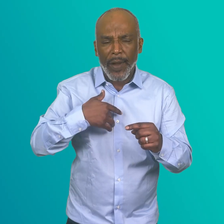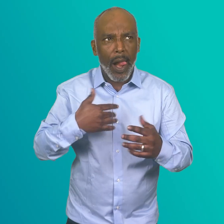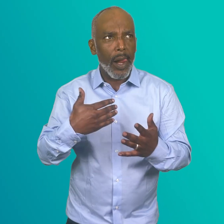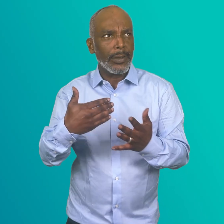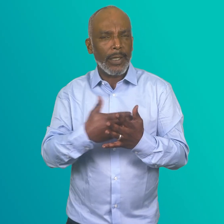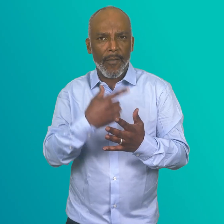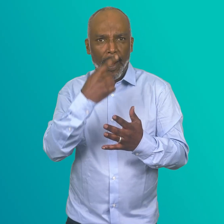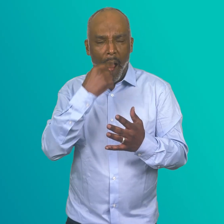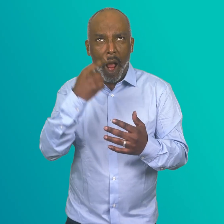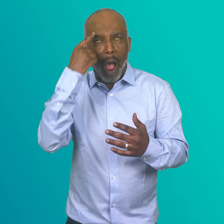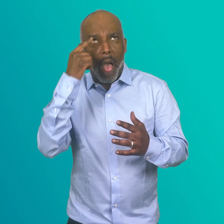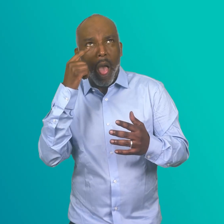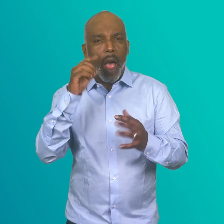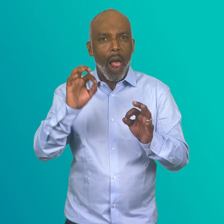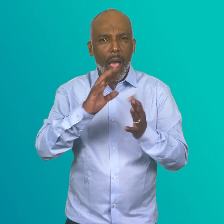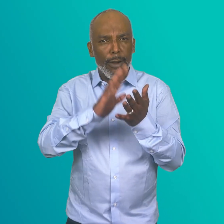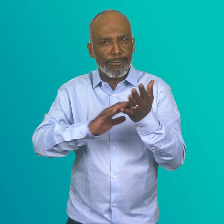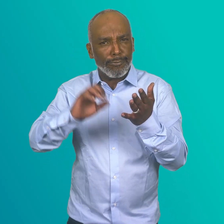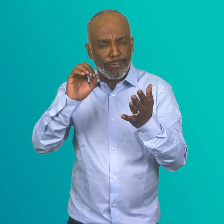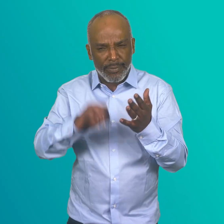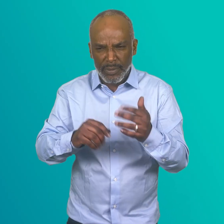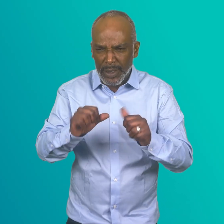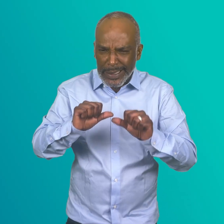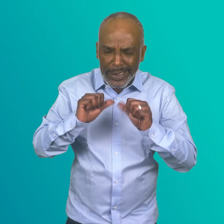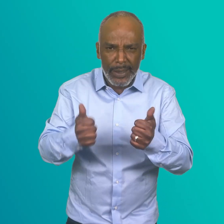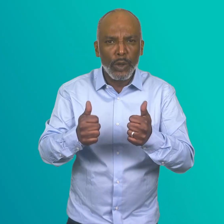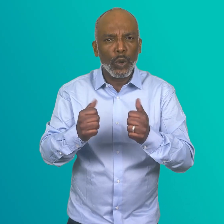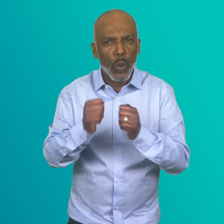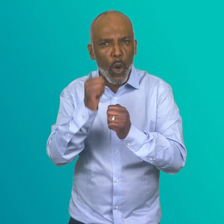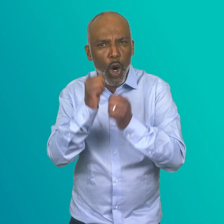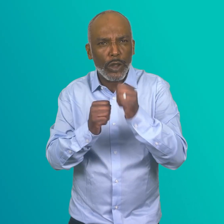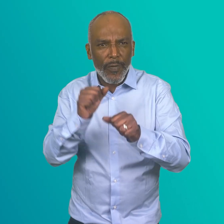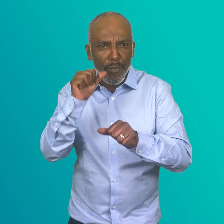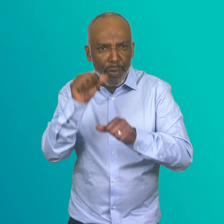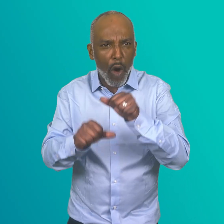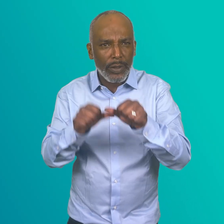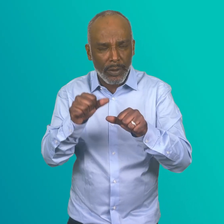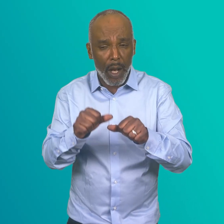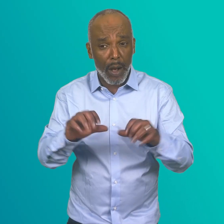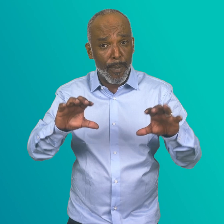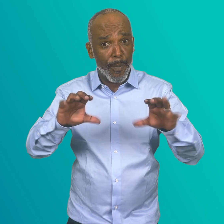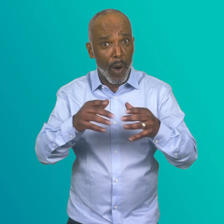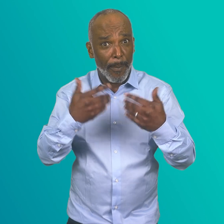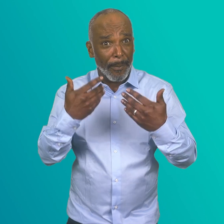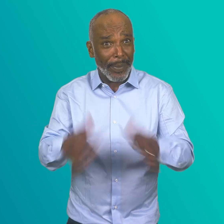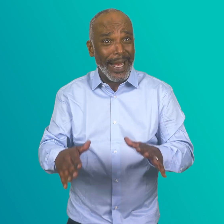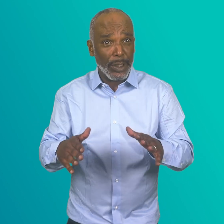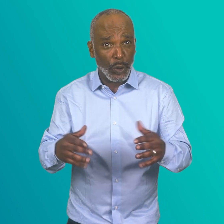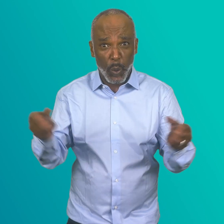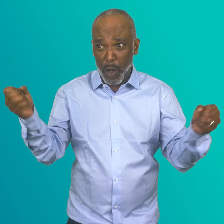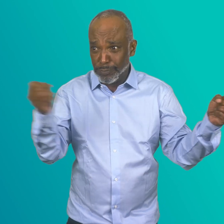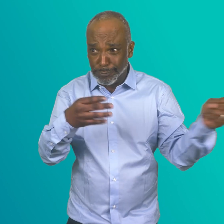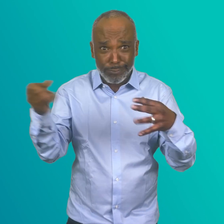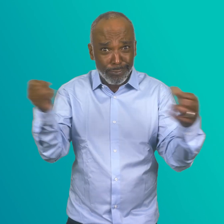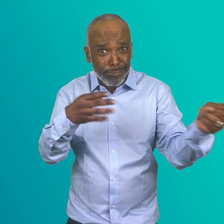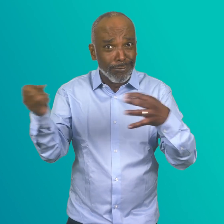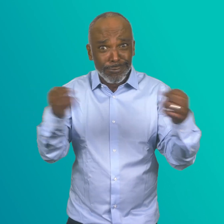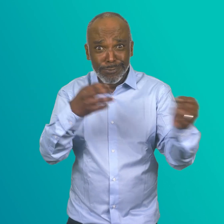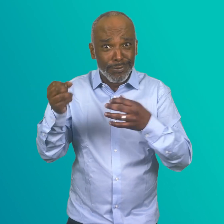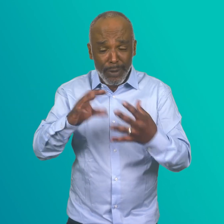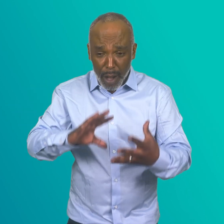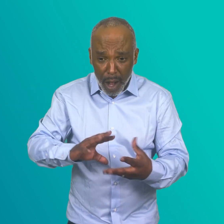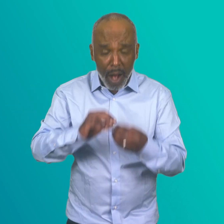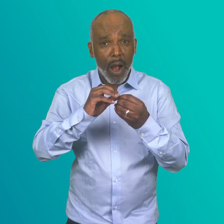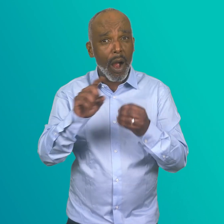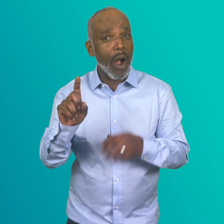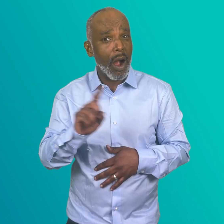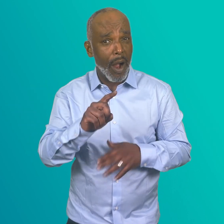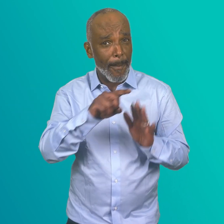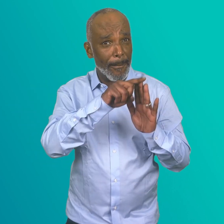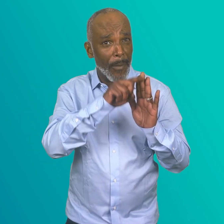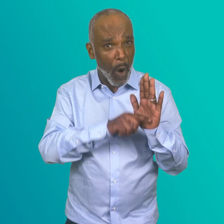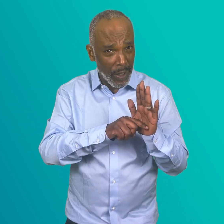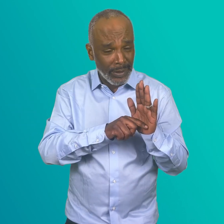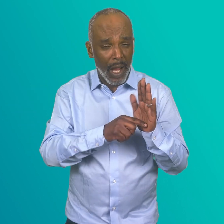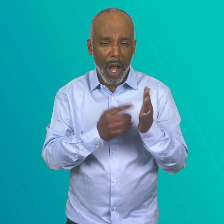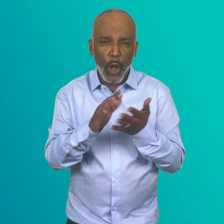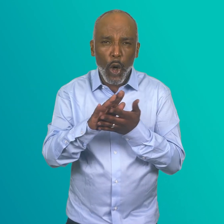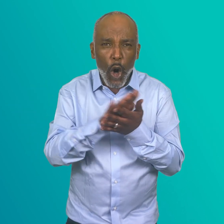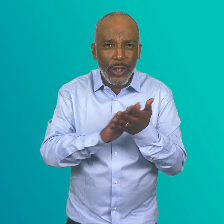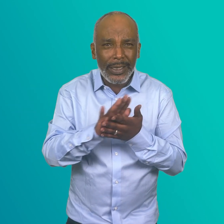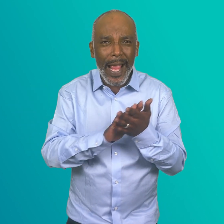a psychologically safe and constructive process, the group has been focusing on the policy context,